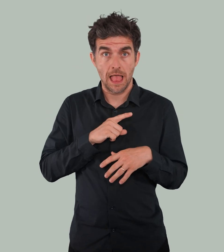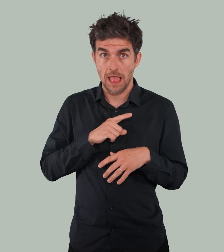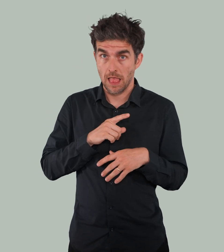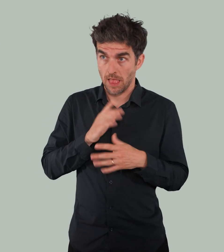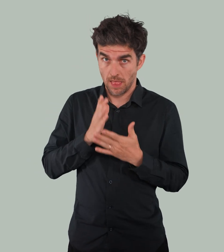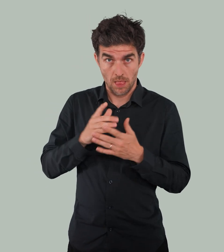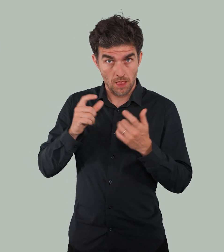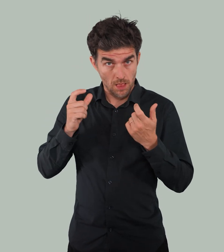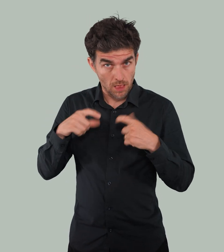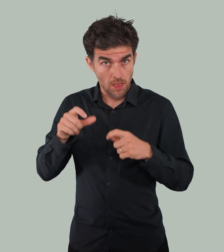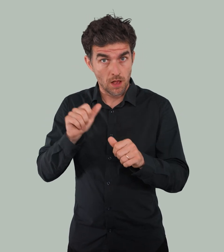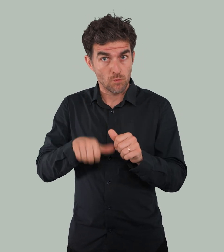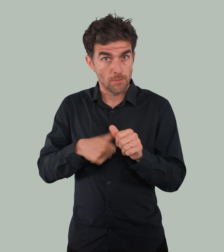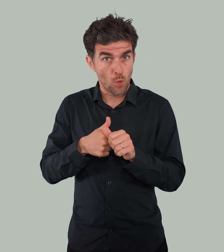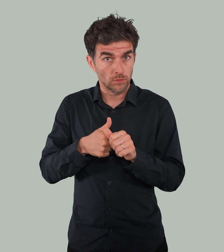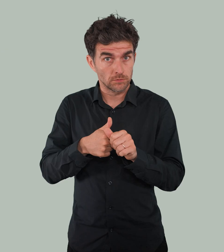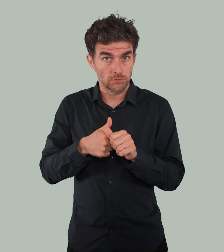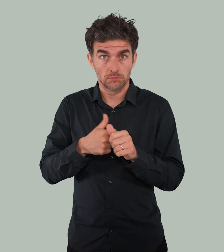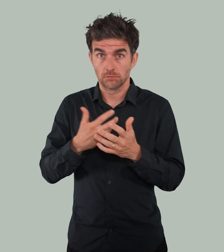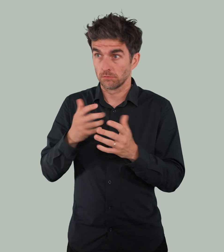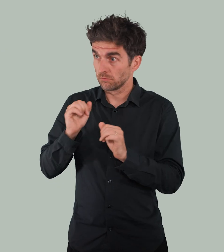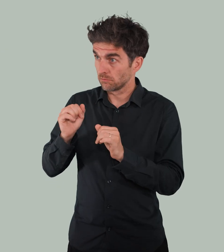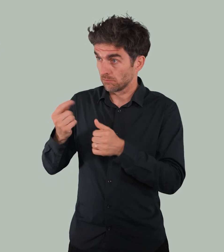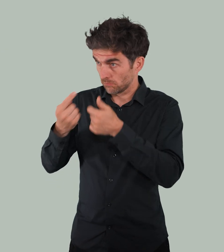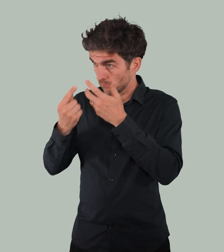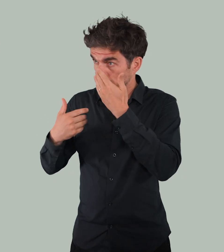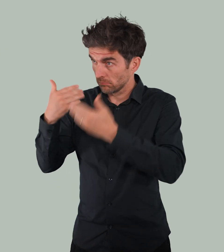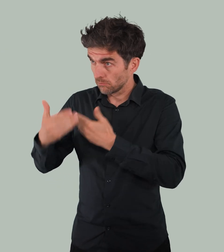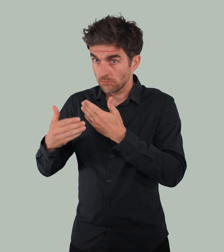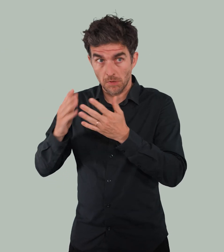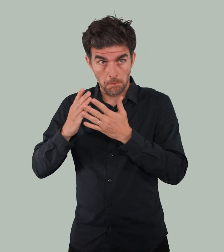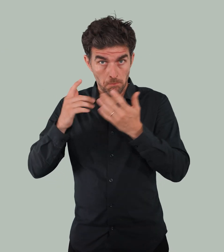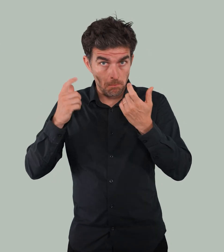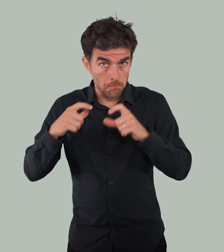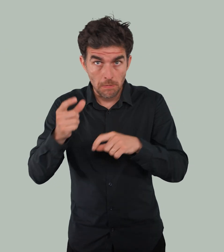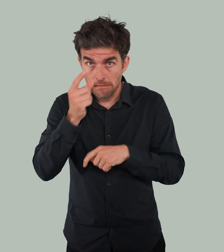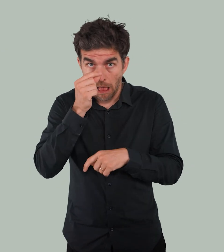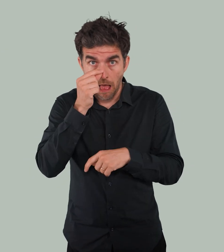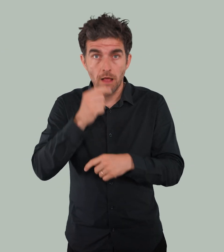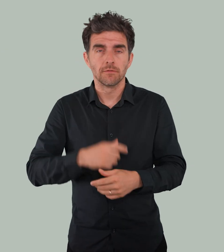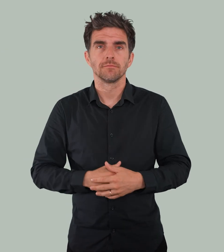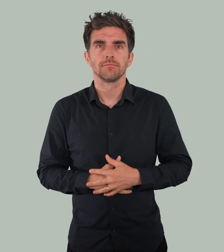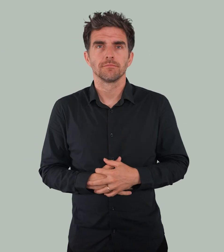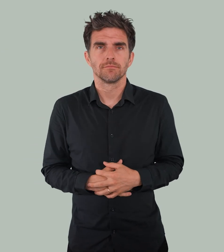adequacy and consistency of support, alongside the way it operates in practice.